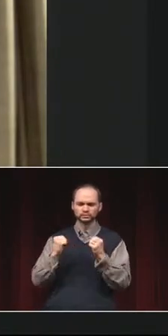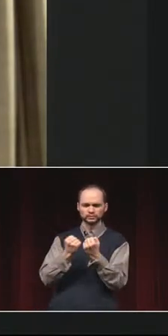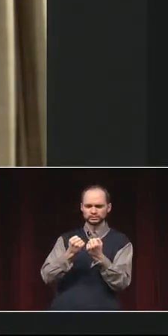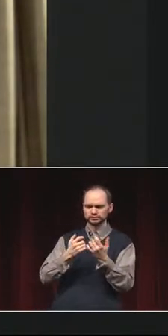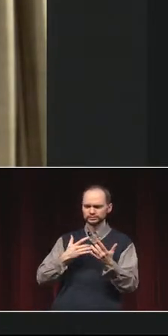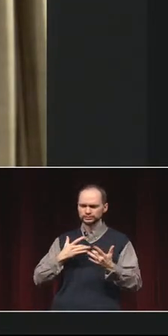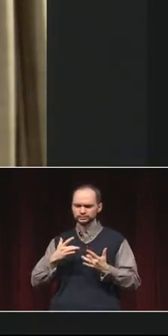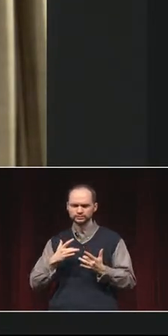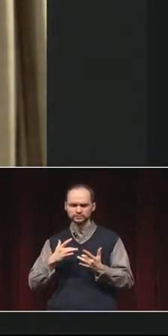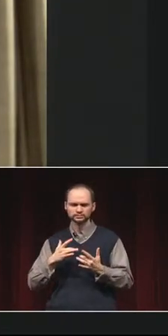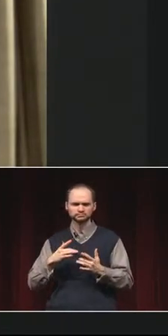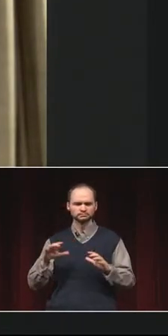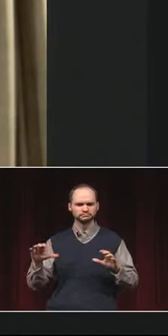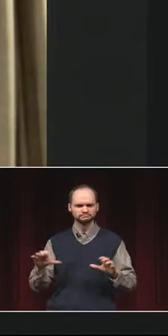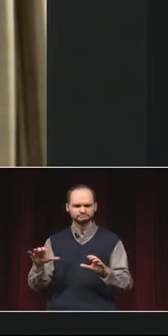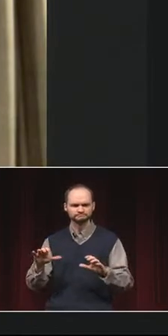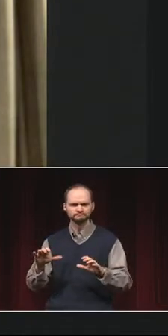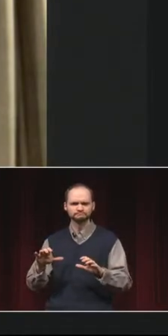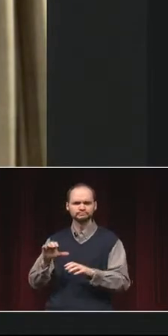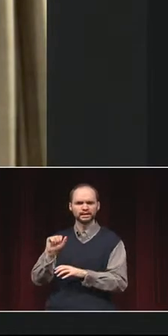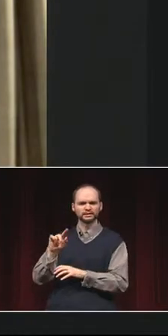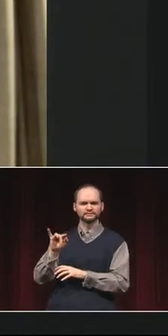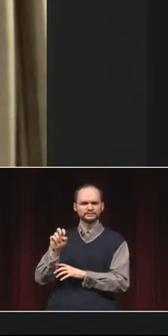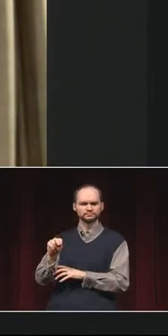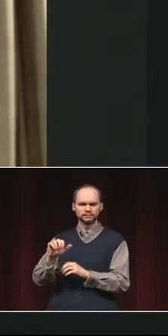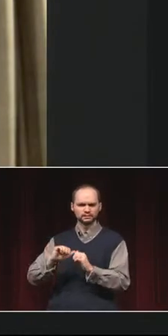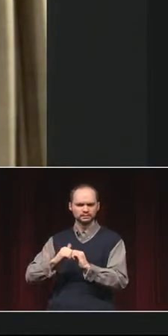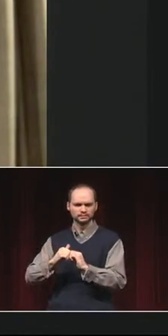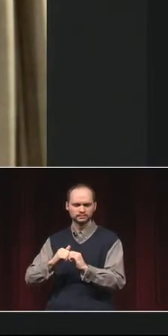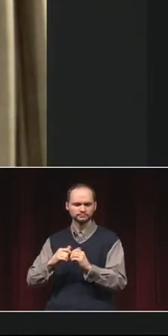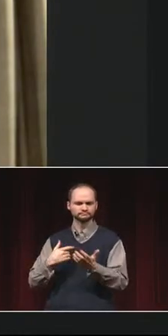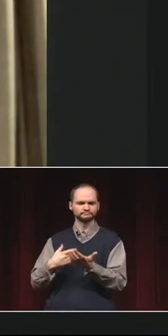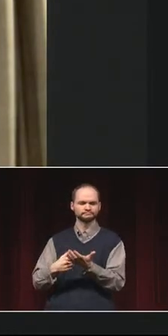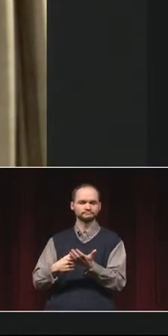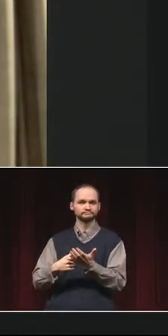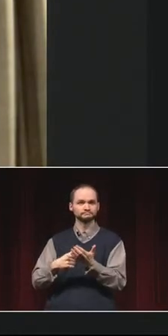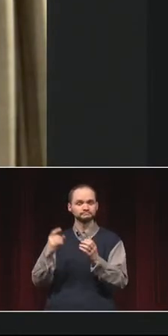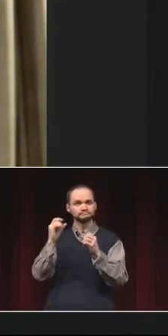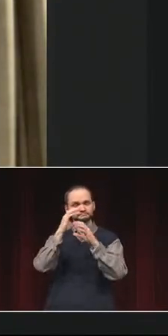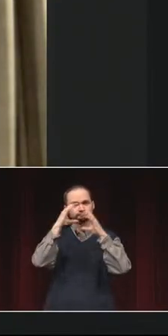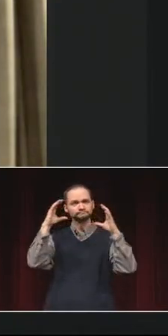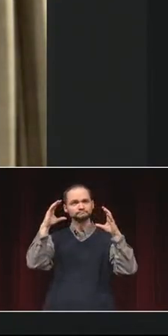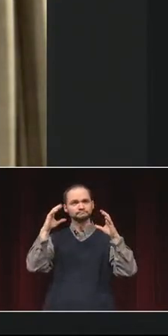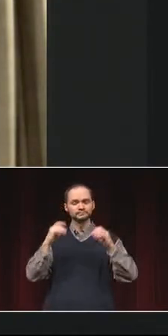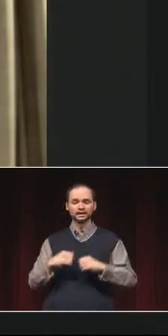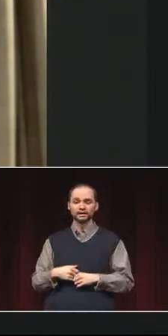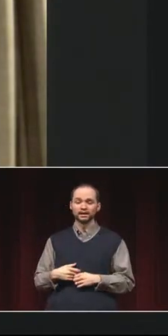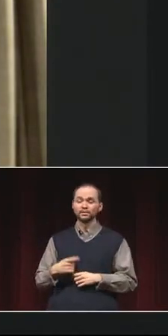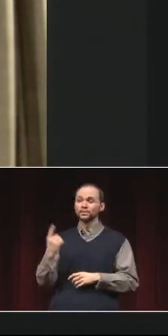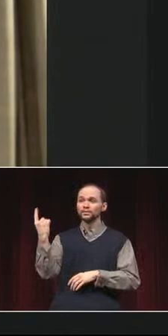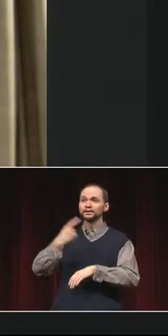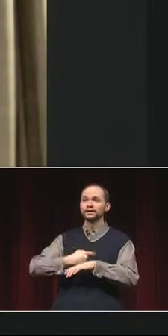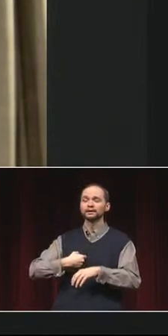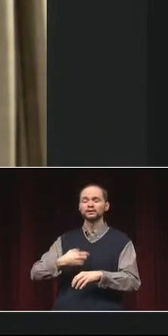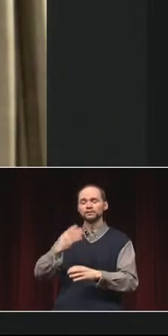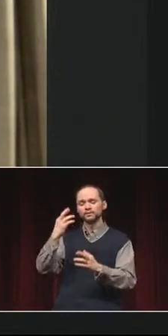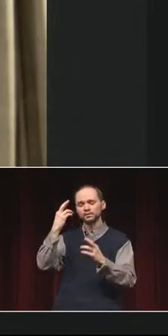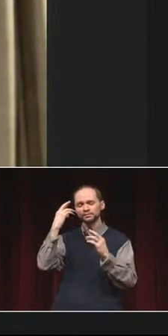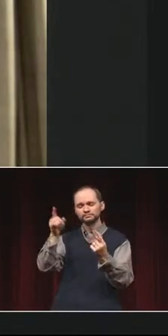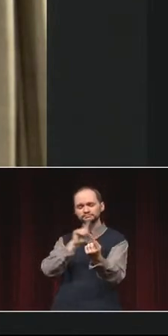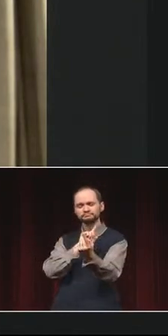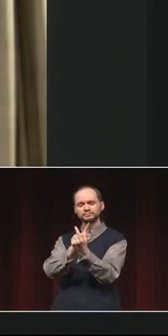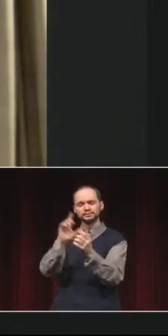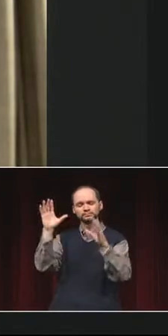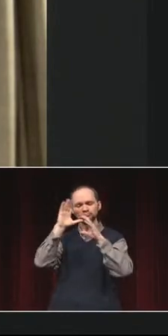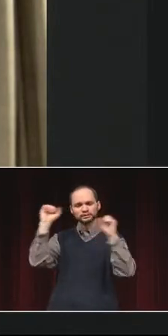I dream one day of meeting a president of the United States and for that president to